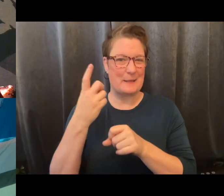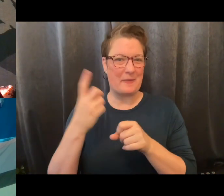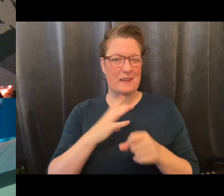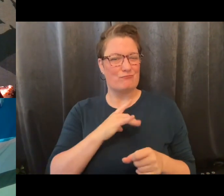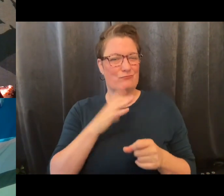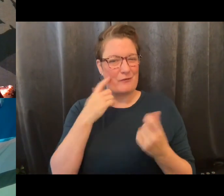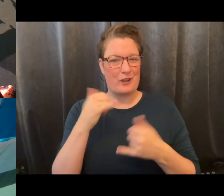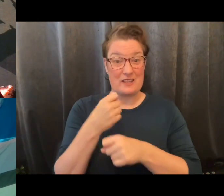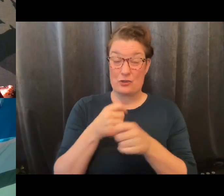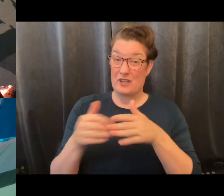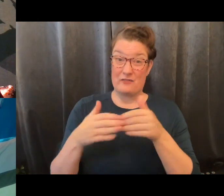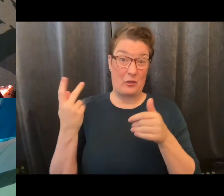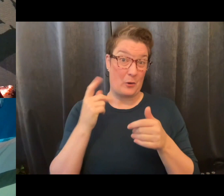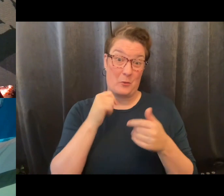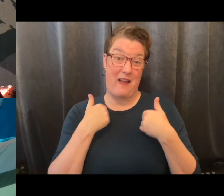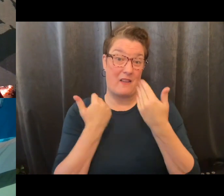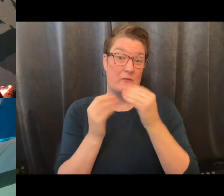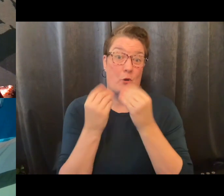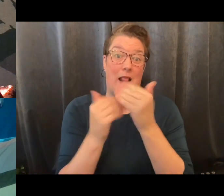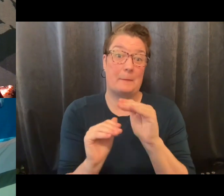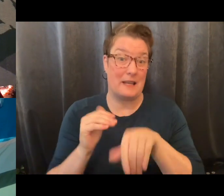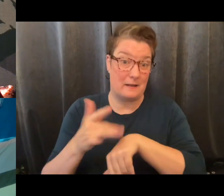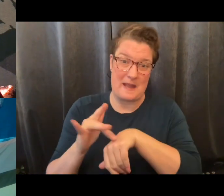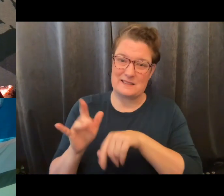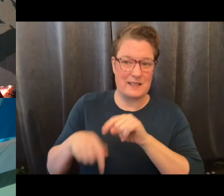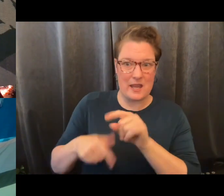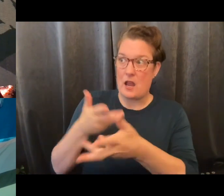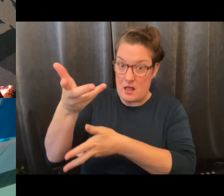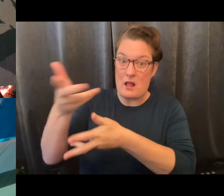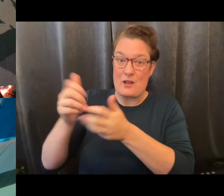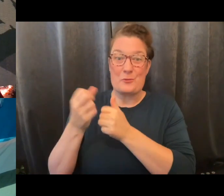despite not having the capacity to work with 12 or 13 contributors.